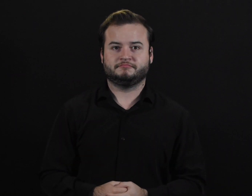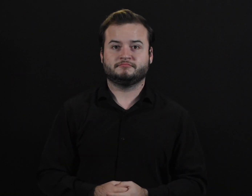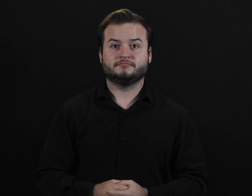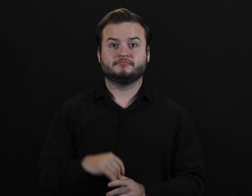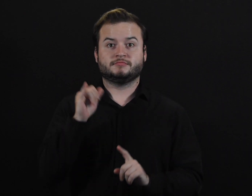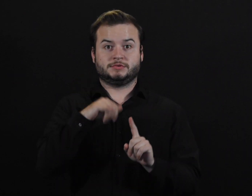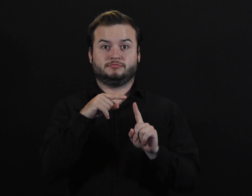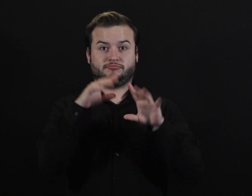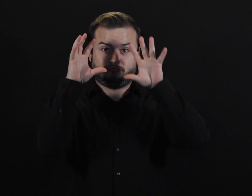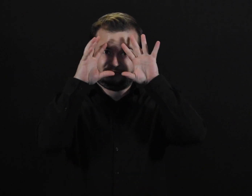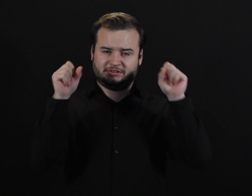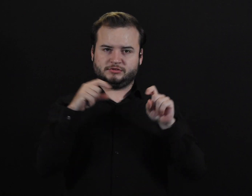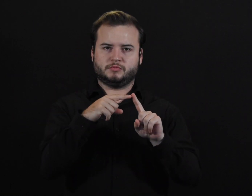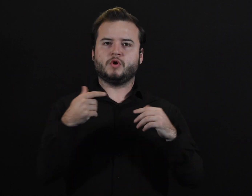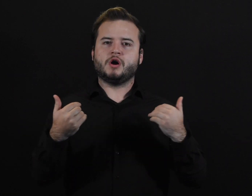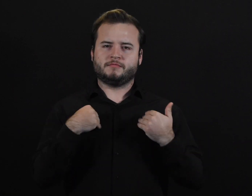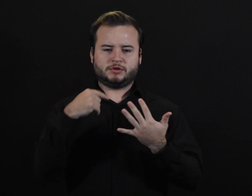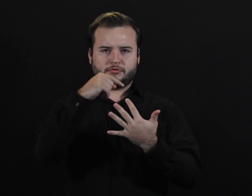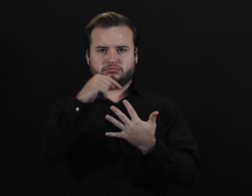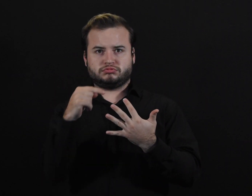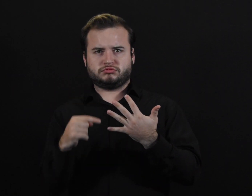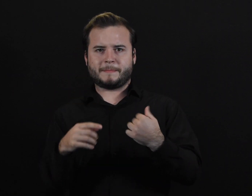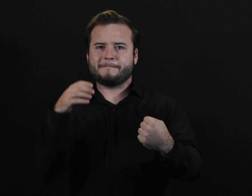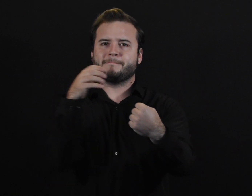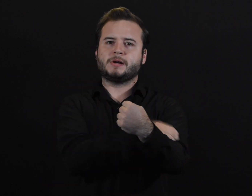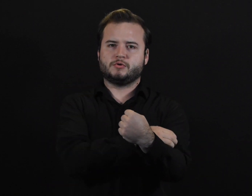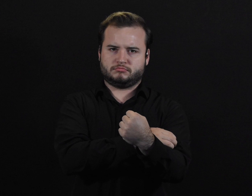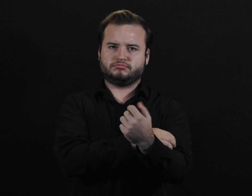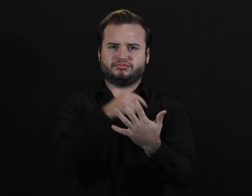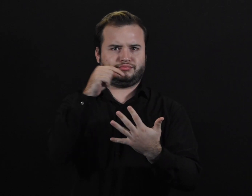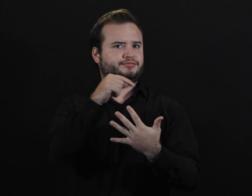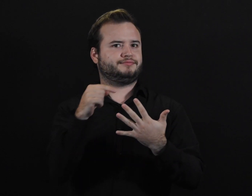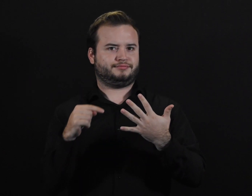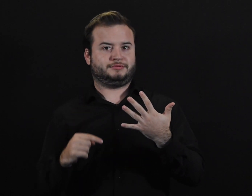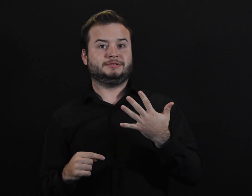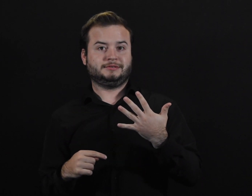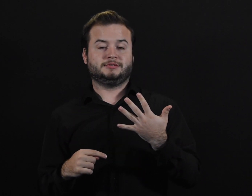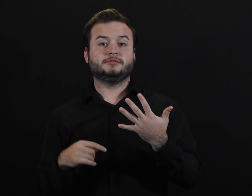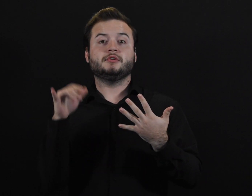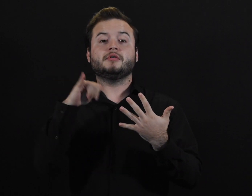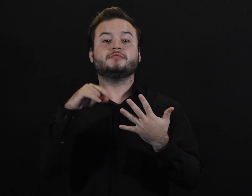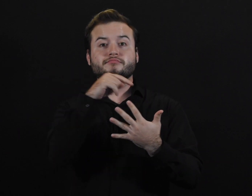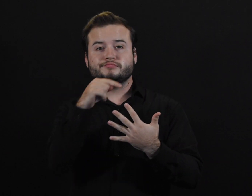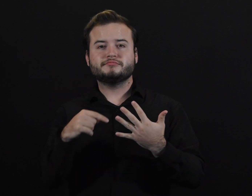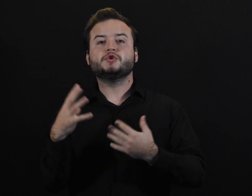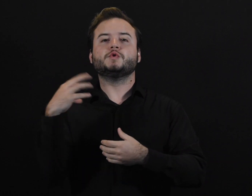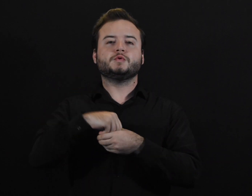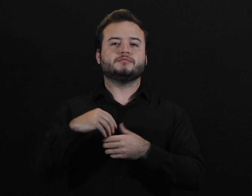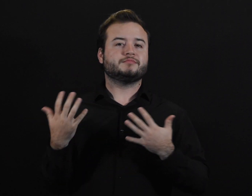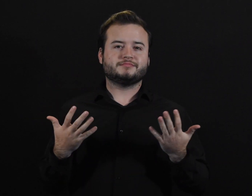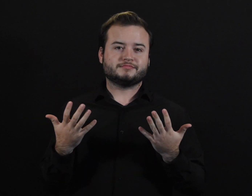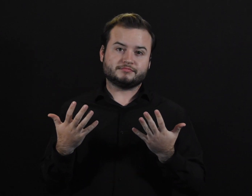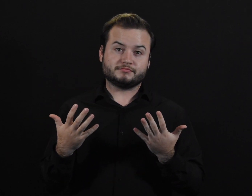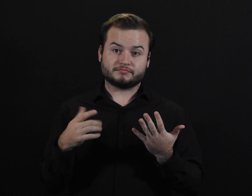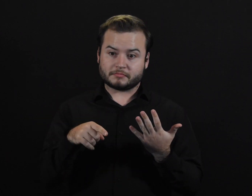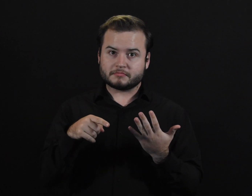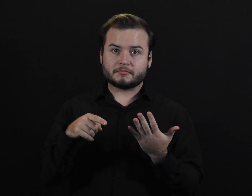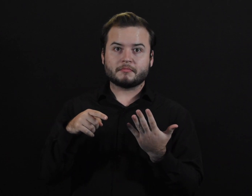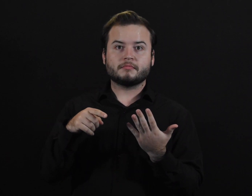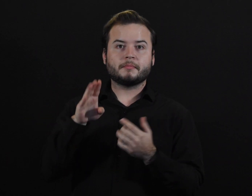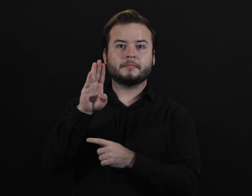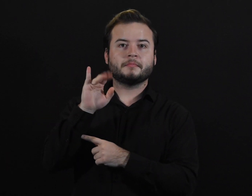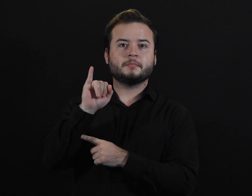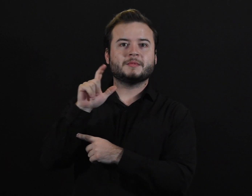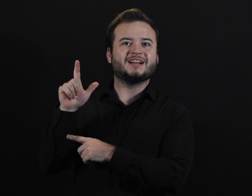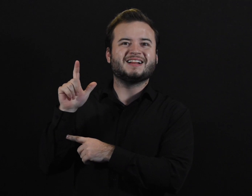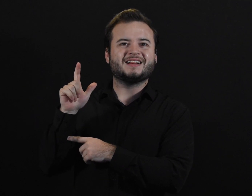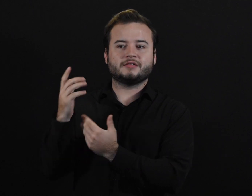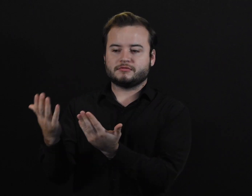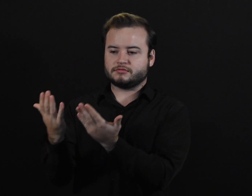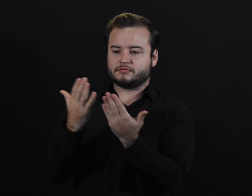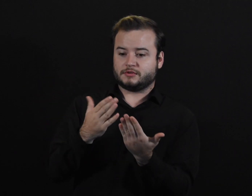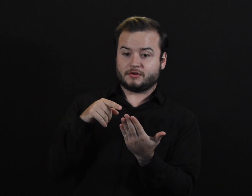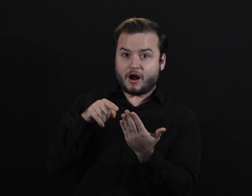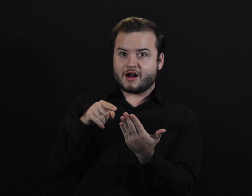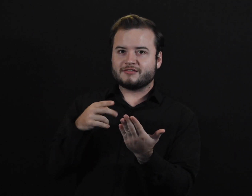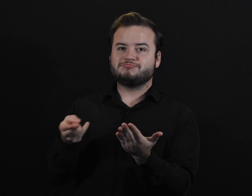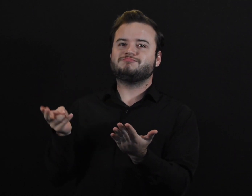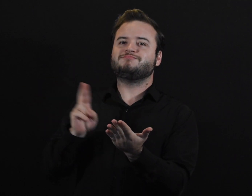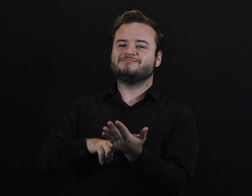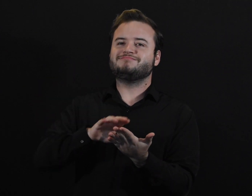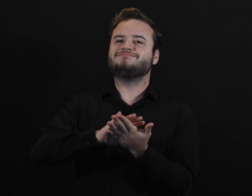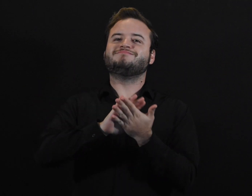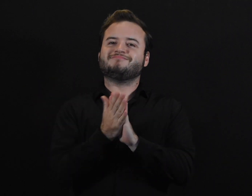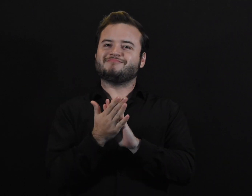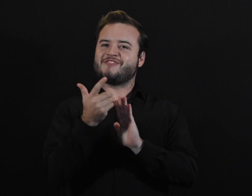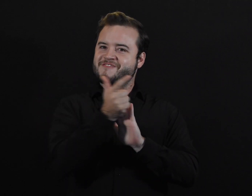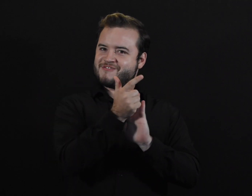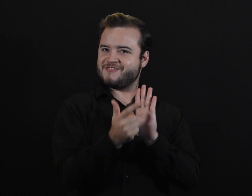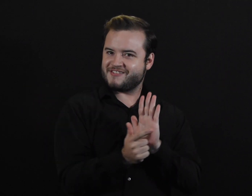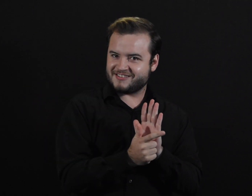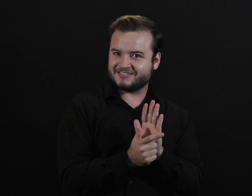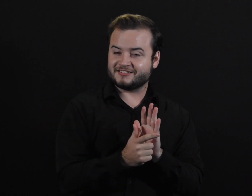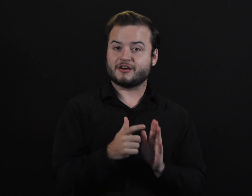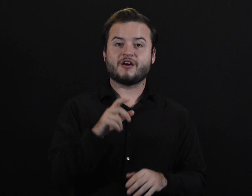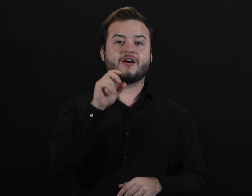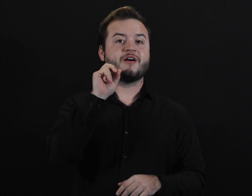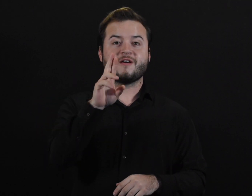possessing many powers including signing bills into law,